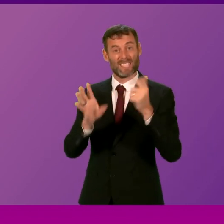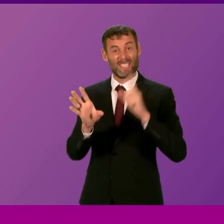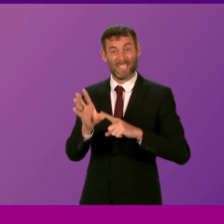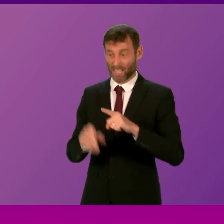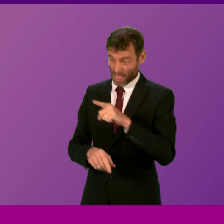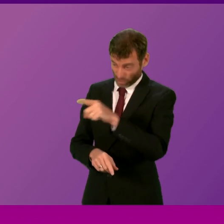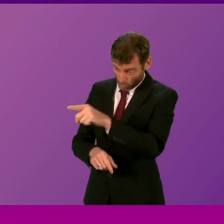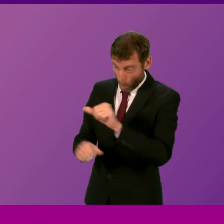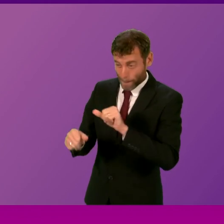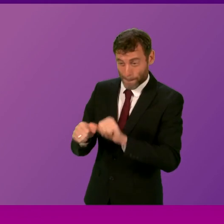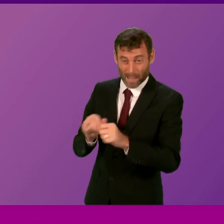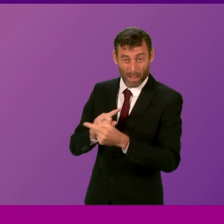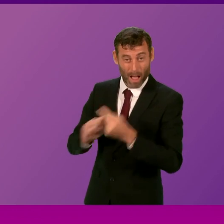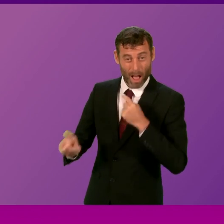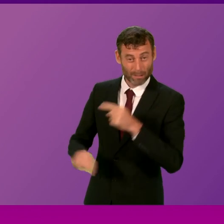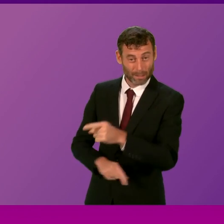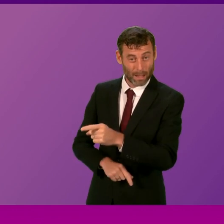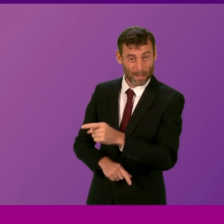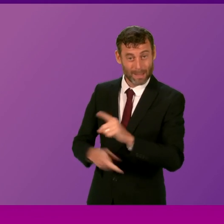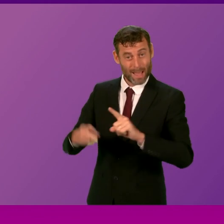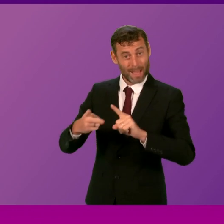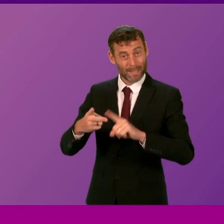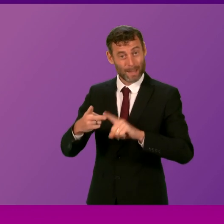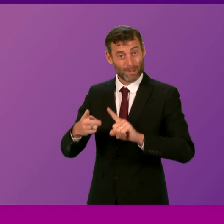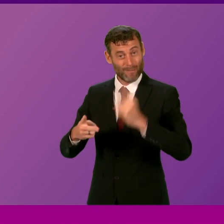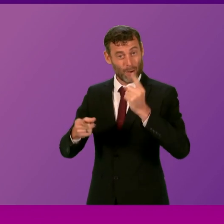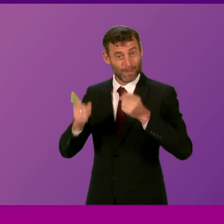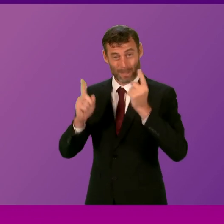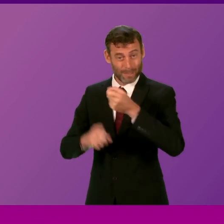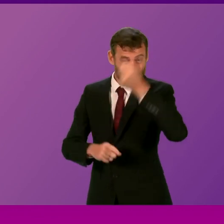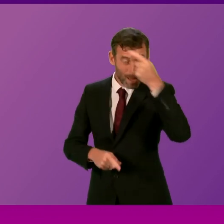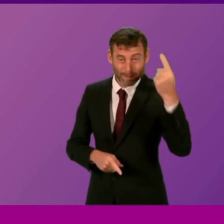give. The Deputy First Minister just does not get it, so let me give her the example of a